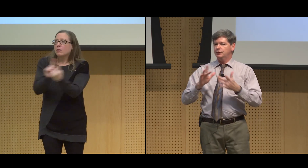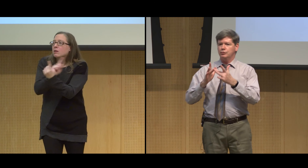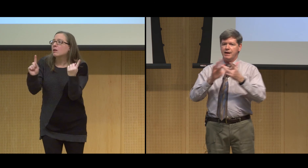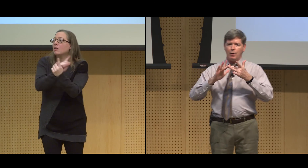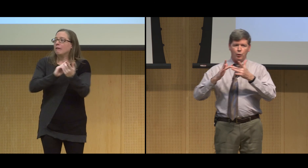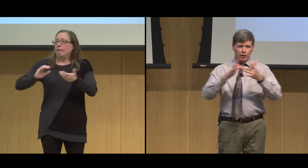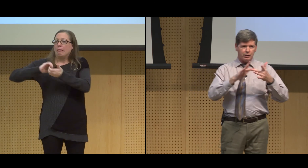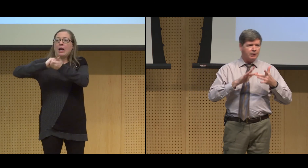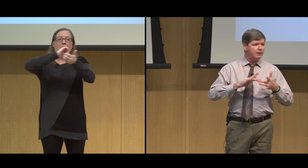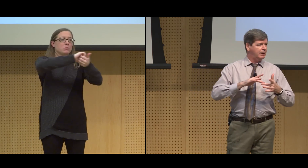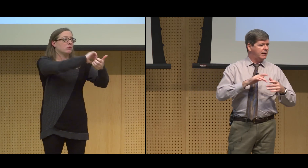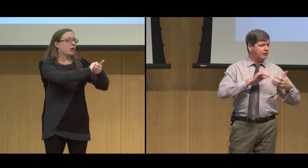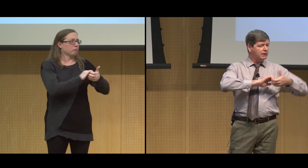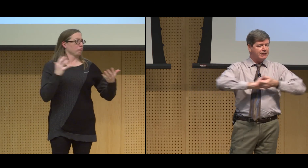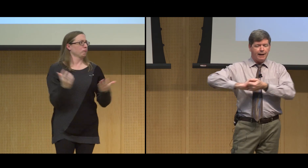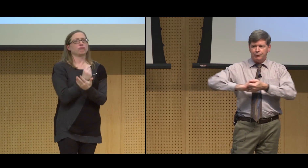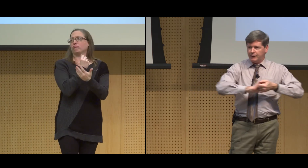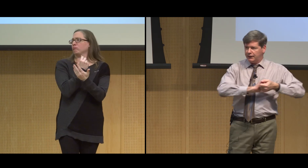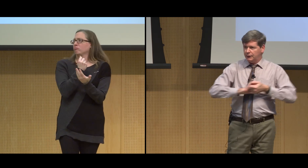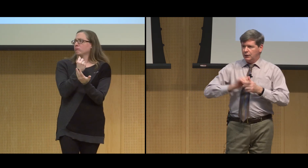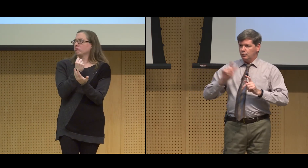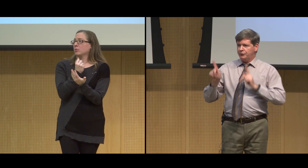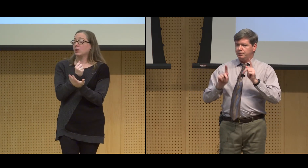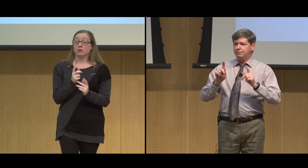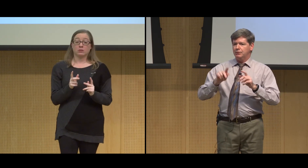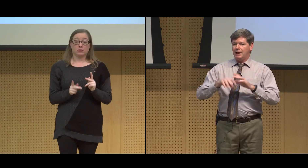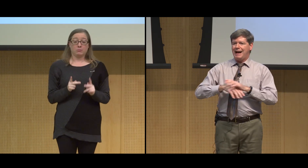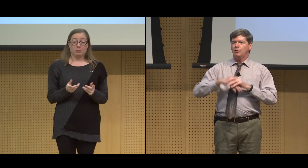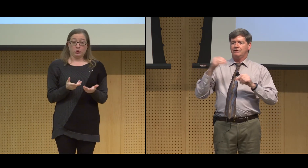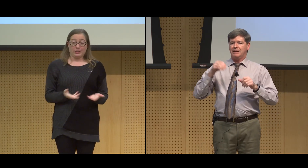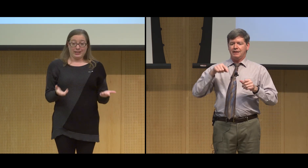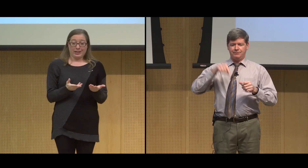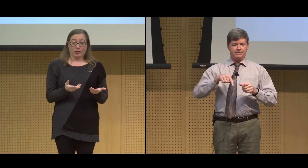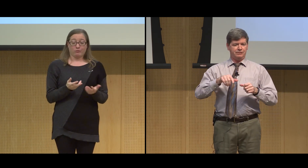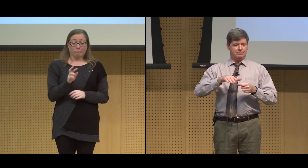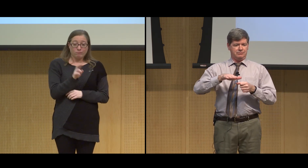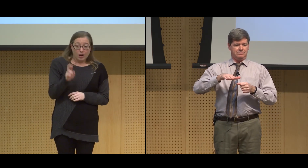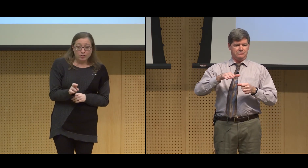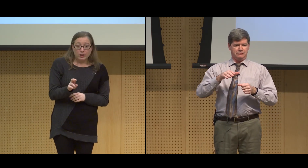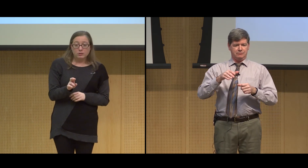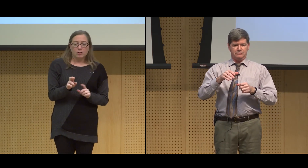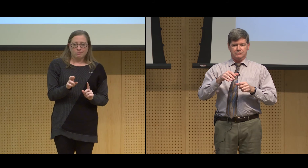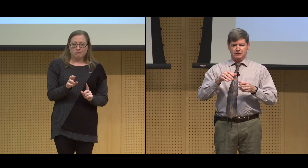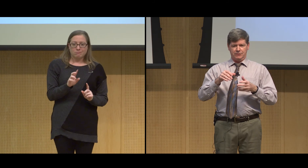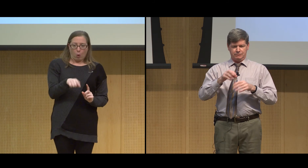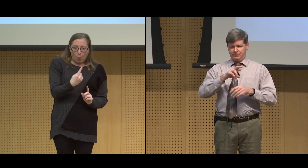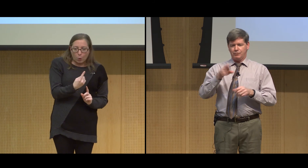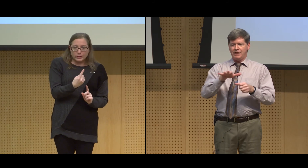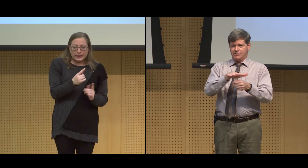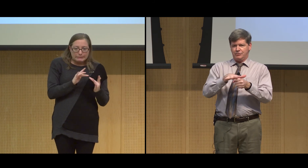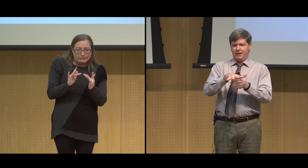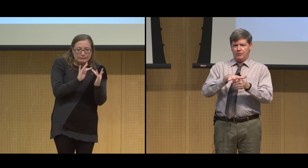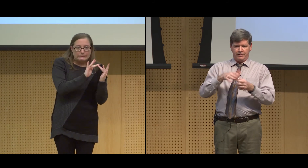to network and collaborate with people outside of this--you know, the Rochester area,